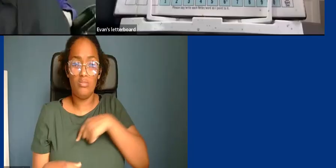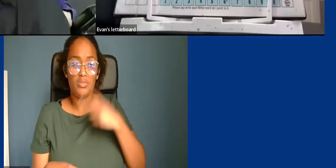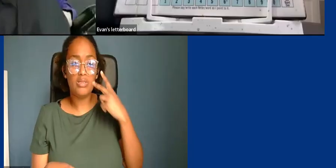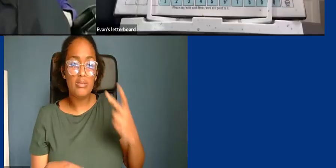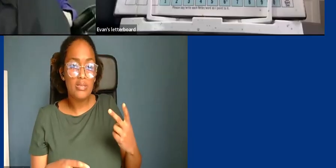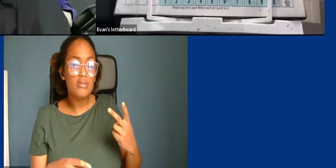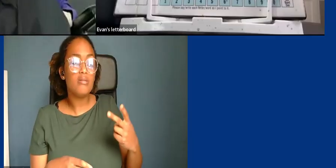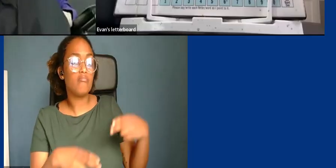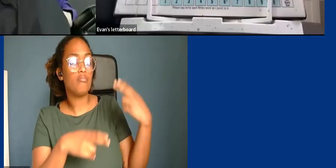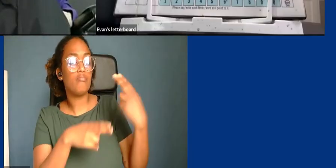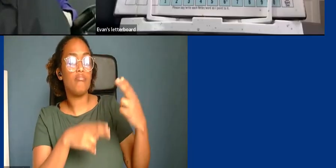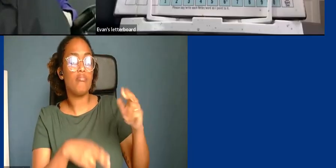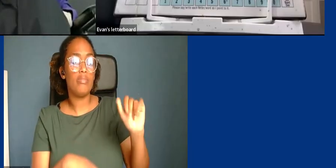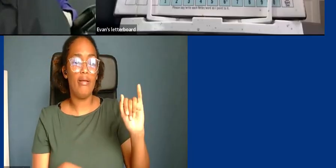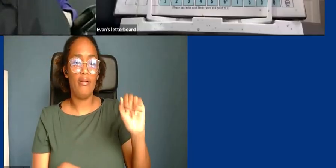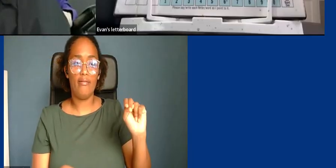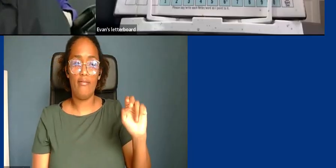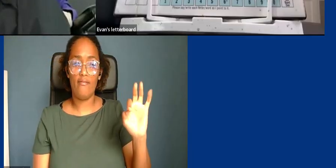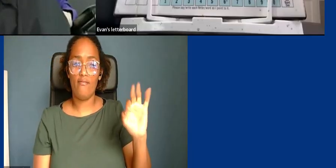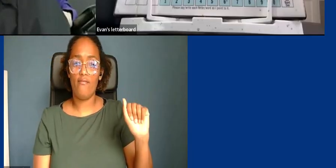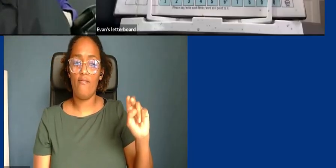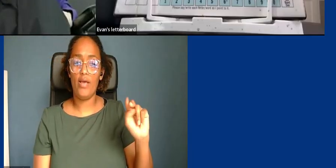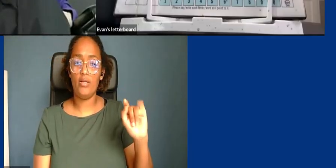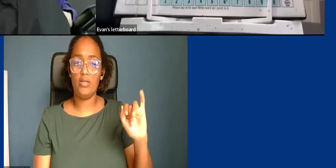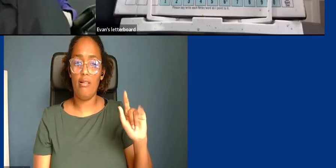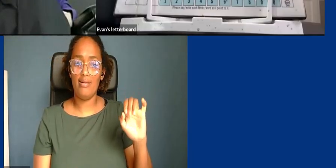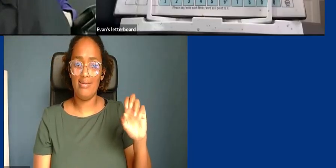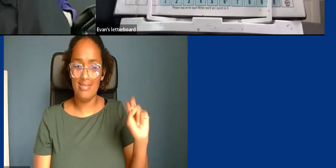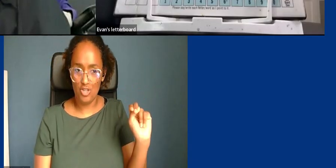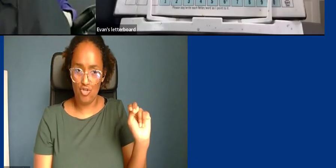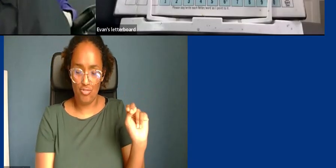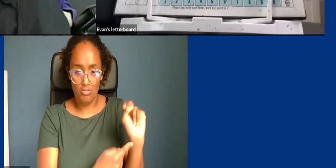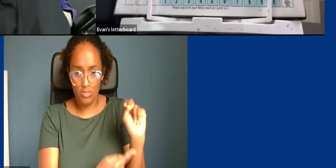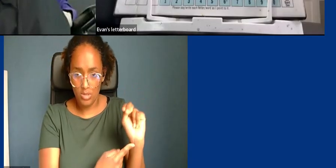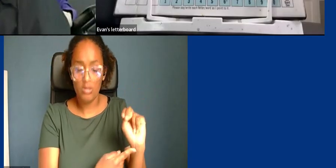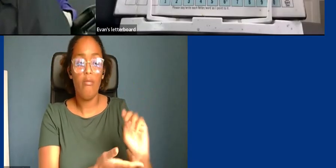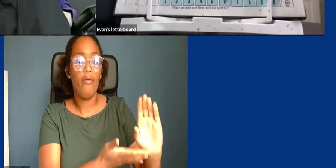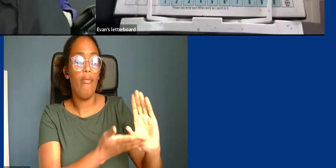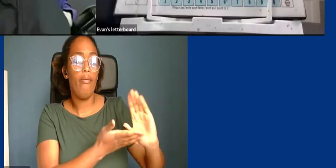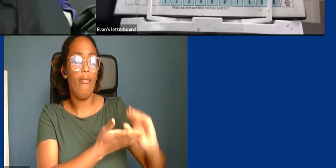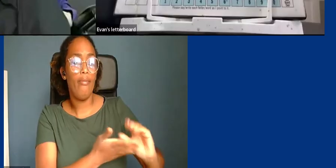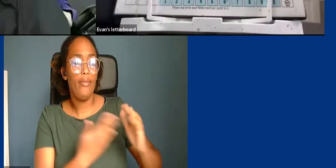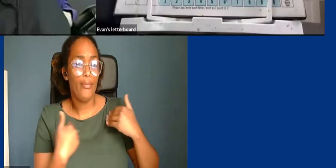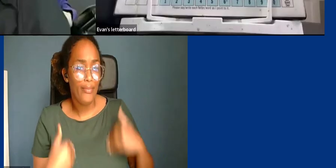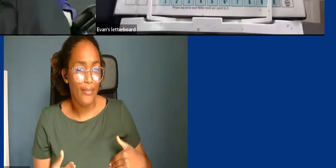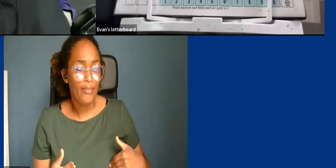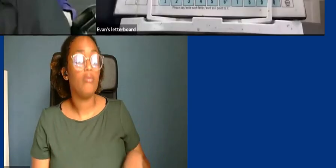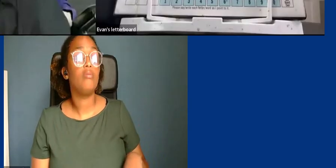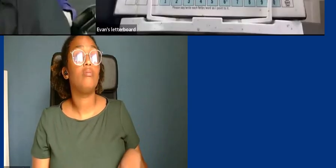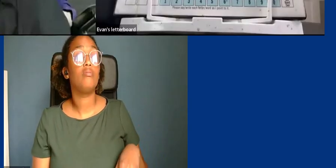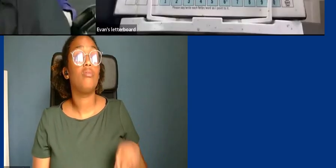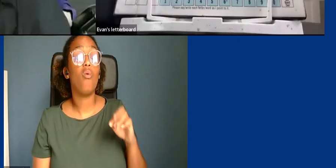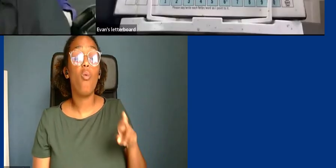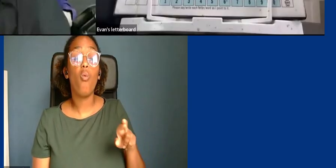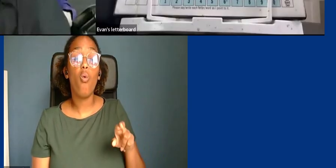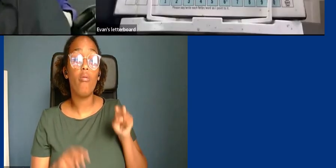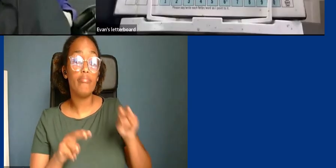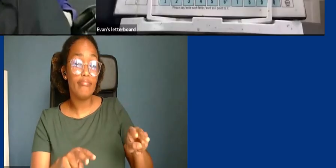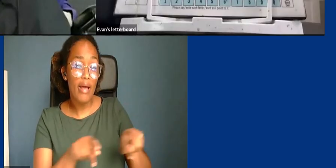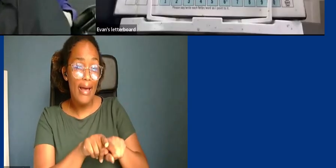with disabilities like children not allowing them to have control over where they live or how they live